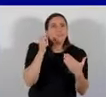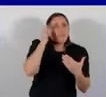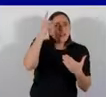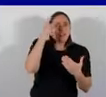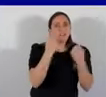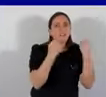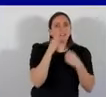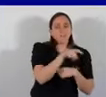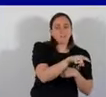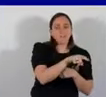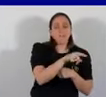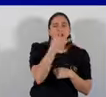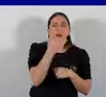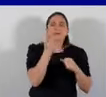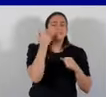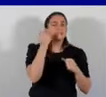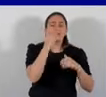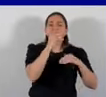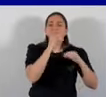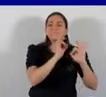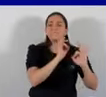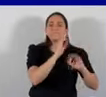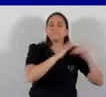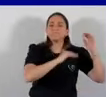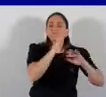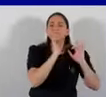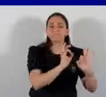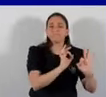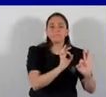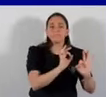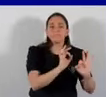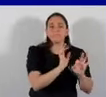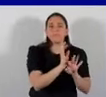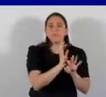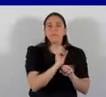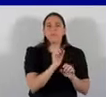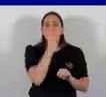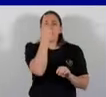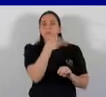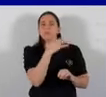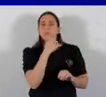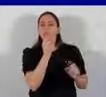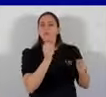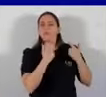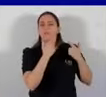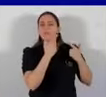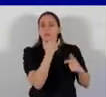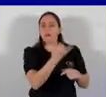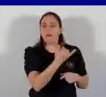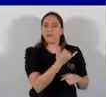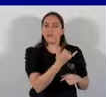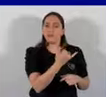Is that the counterpart If one looks at it in terms of economic theory